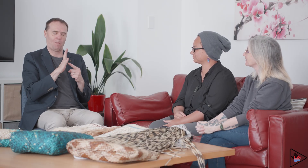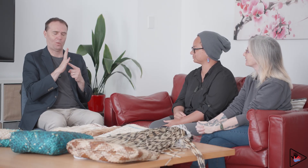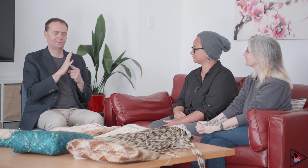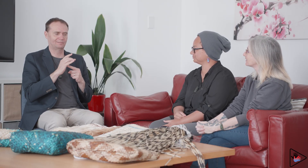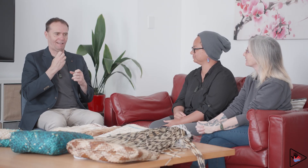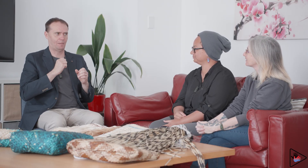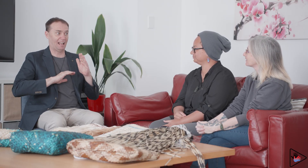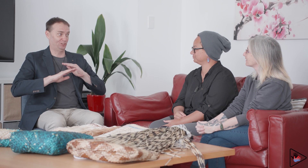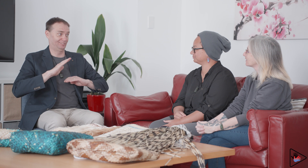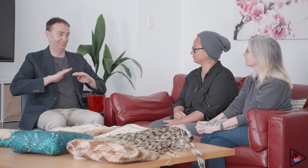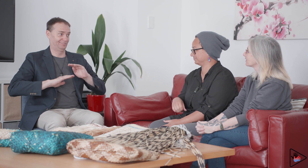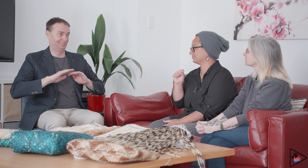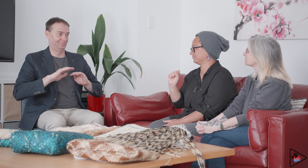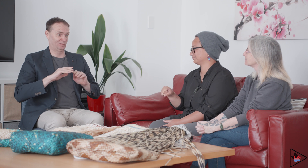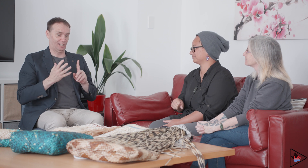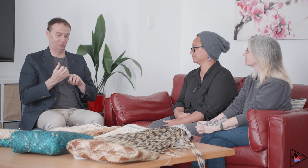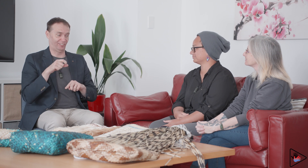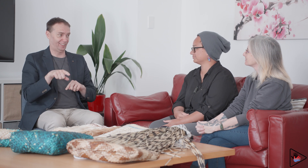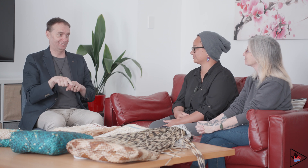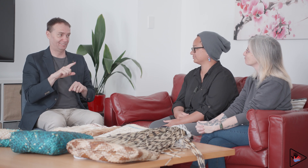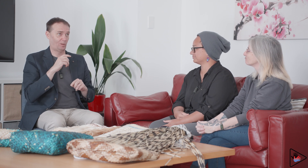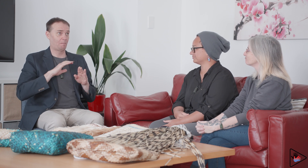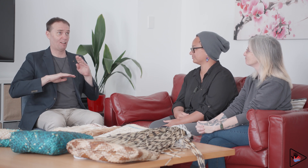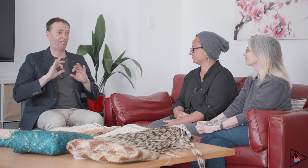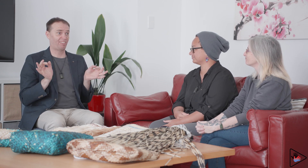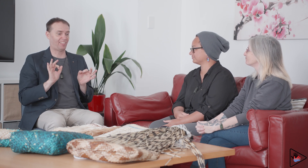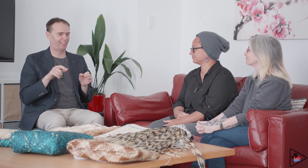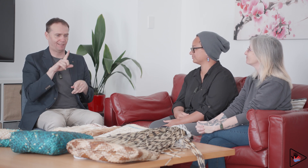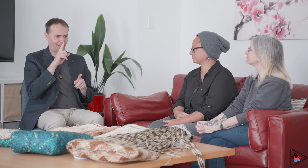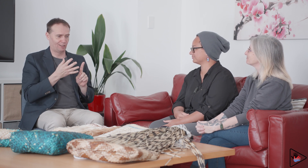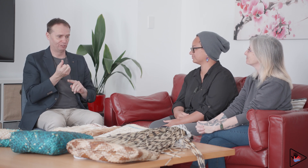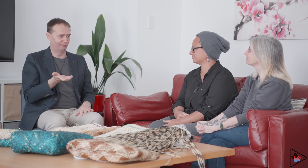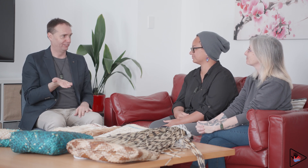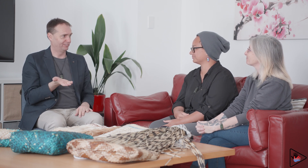It's uh it just goes to show how important it is to be so patient to achieve this. I think if you